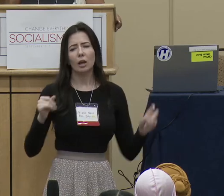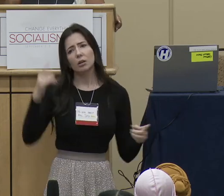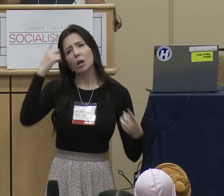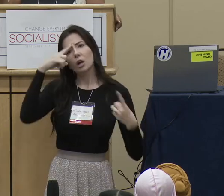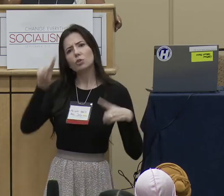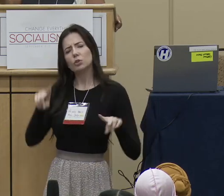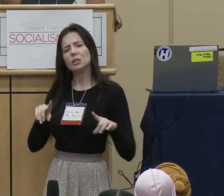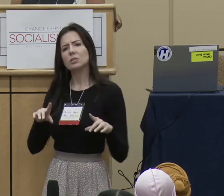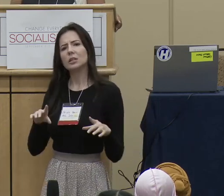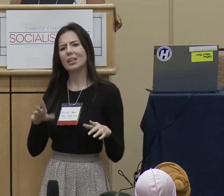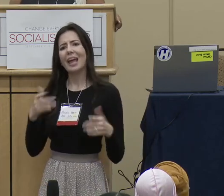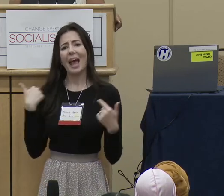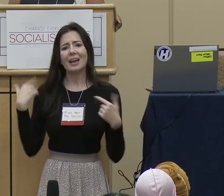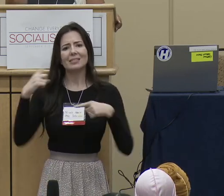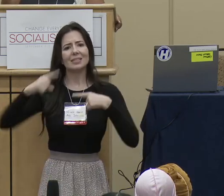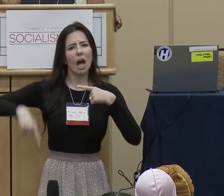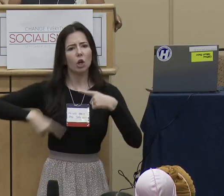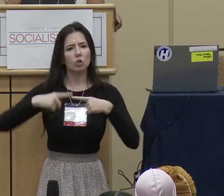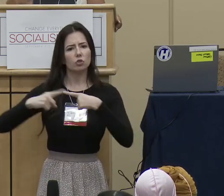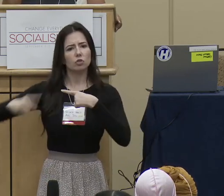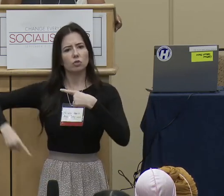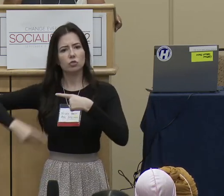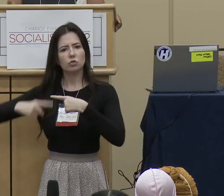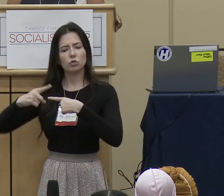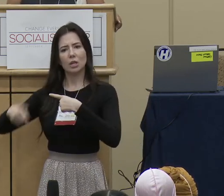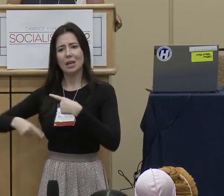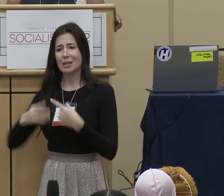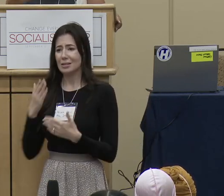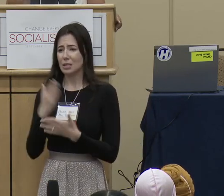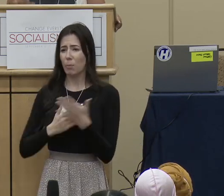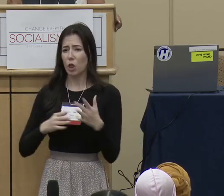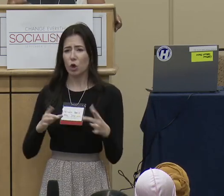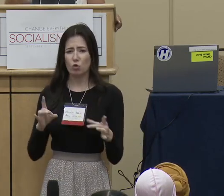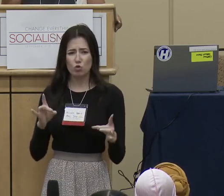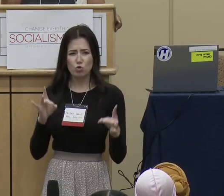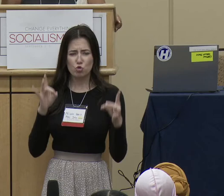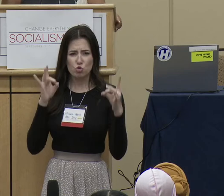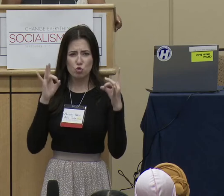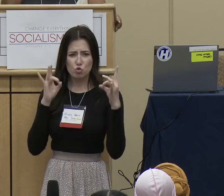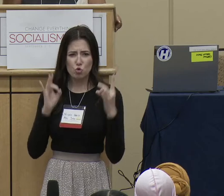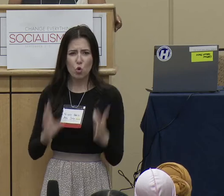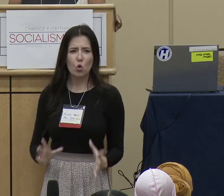cycles. And I actually do agree with Robert Risch , we see some